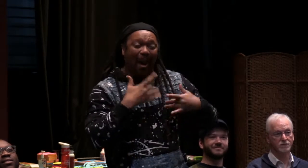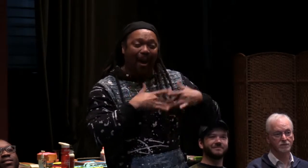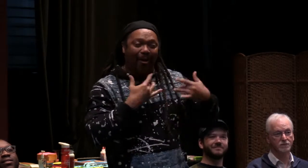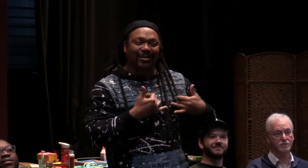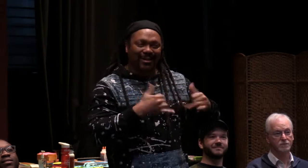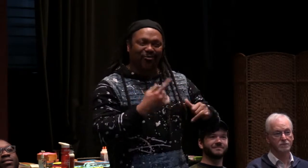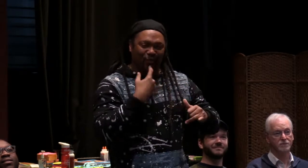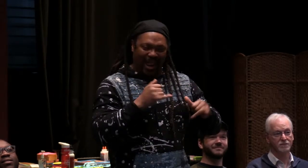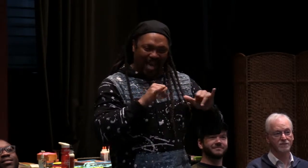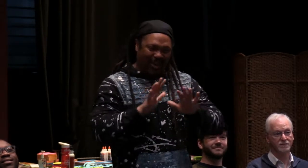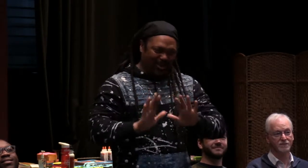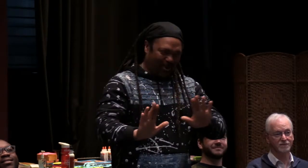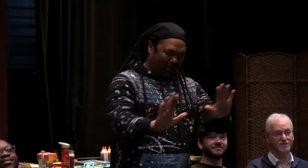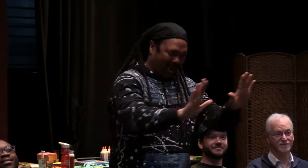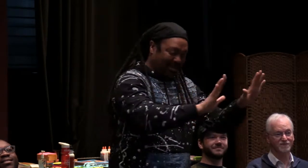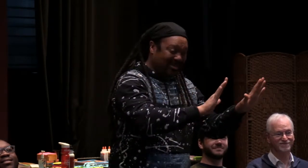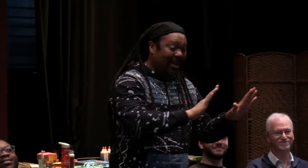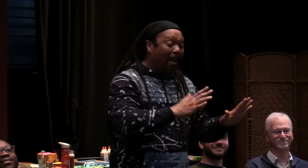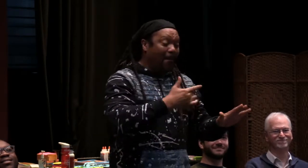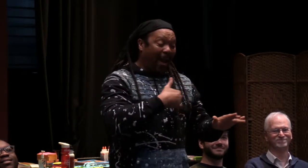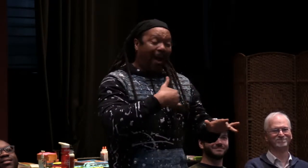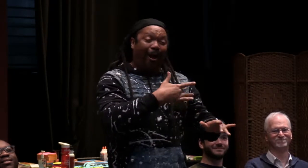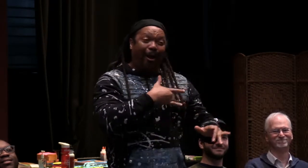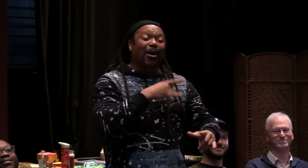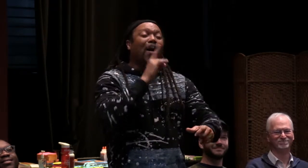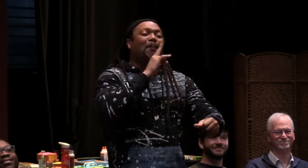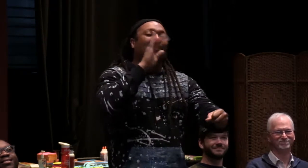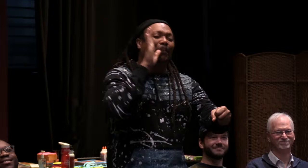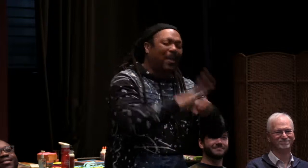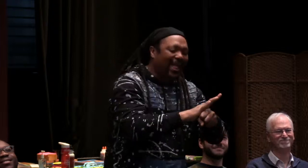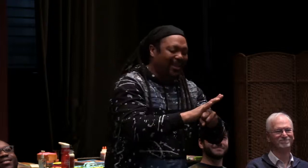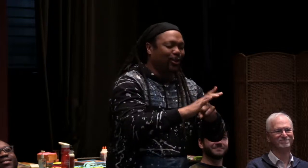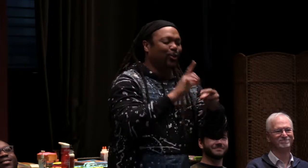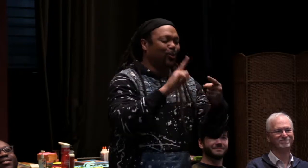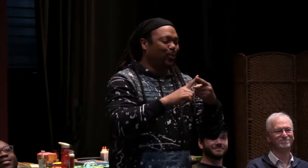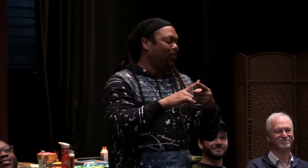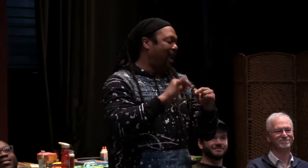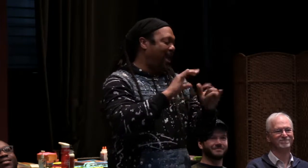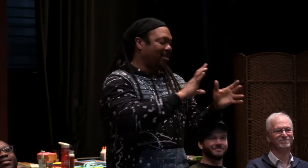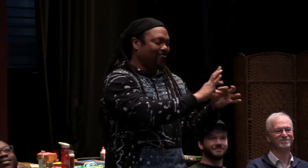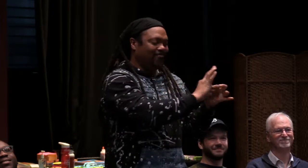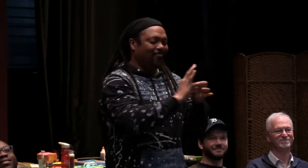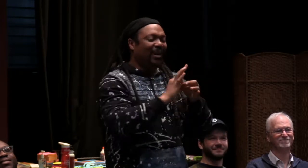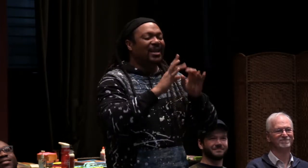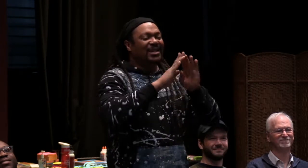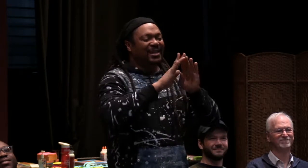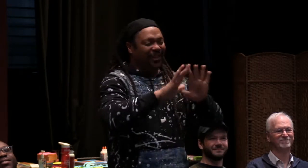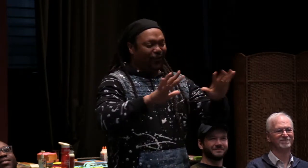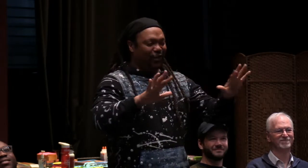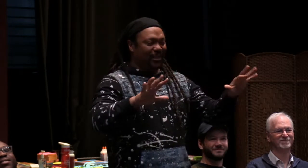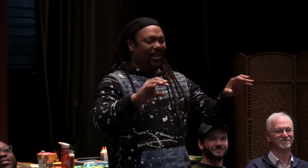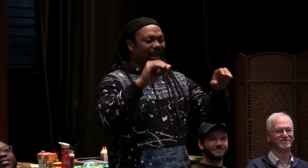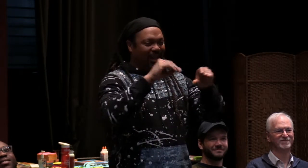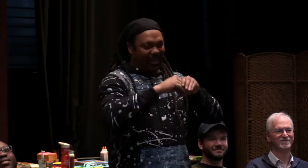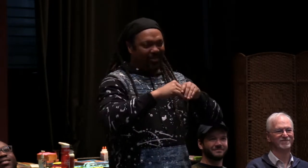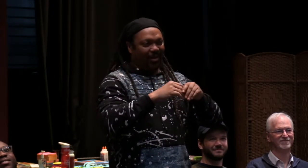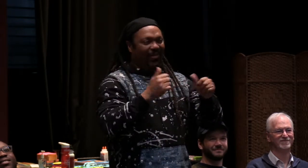a man of many colors, our hearts are all the same color, and it is my heartfelt pledge to this group